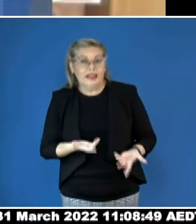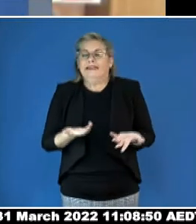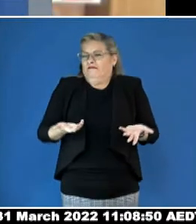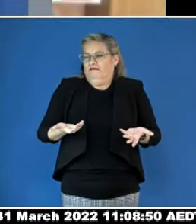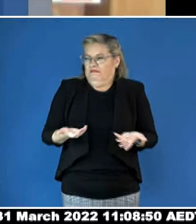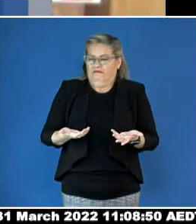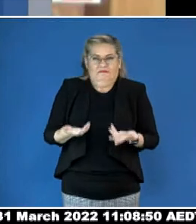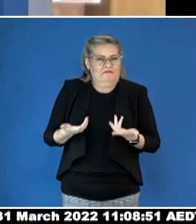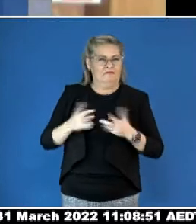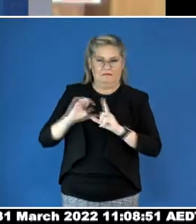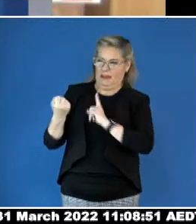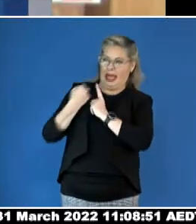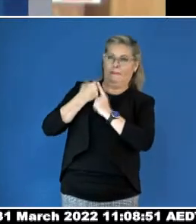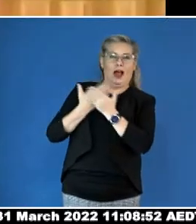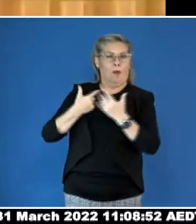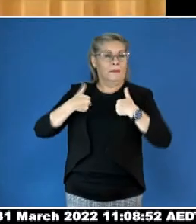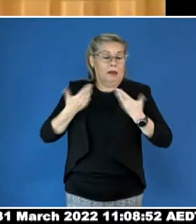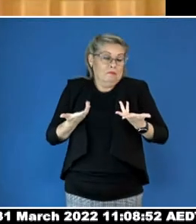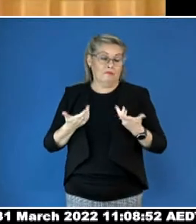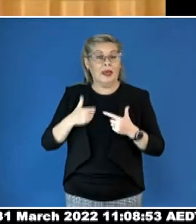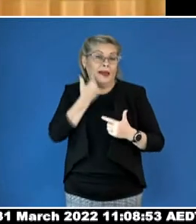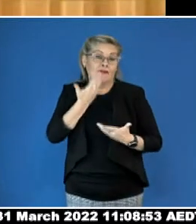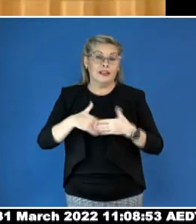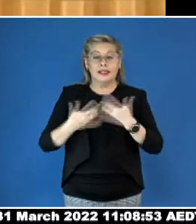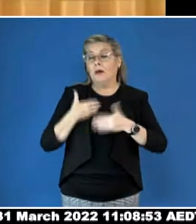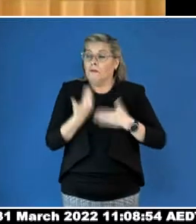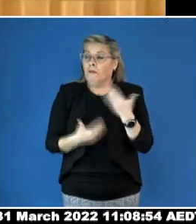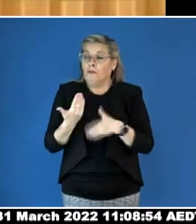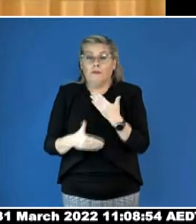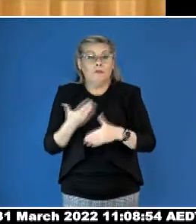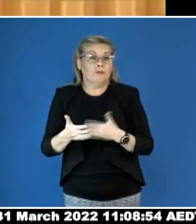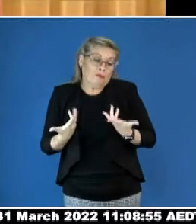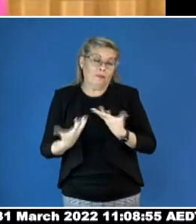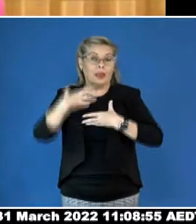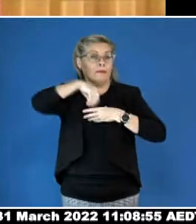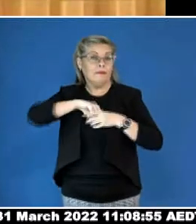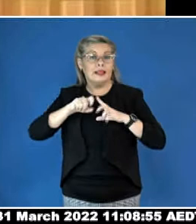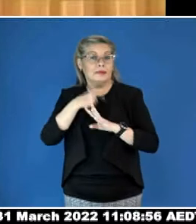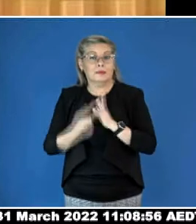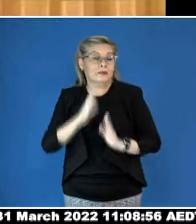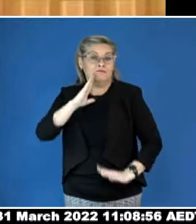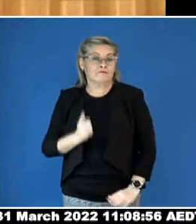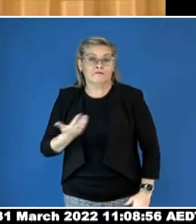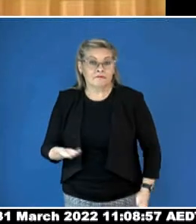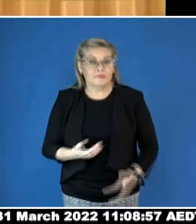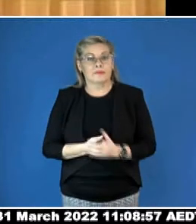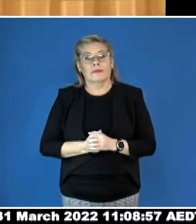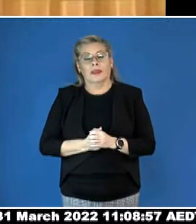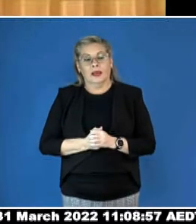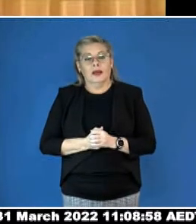Mmm. MS EASTMAN: Now, I want to ask you now about something that happened back in